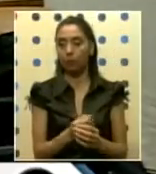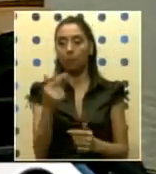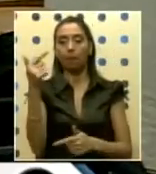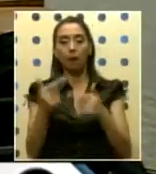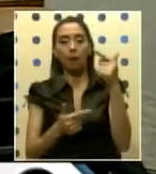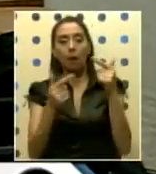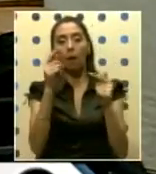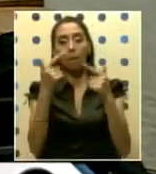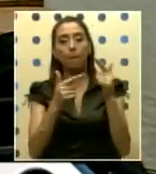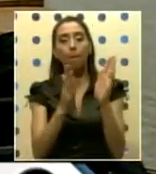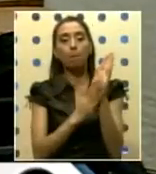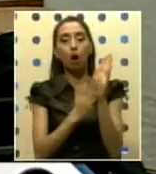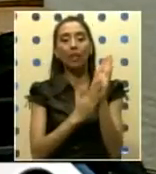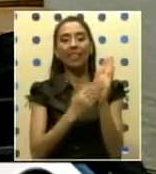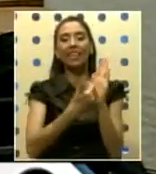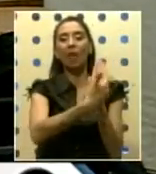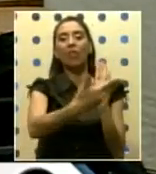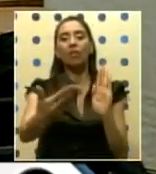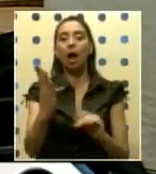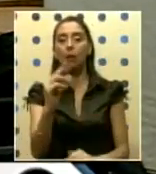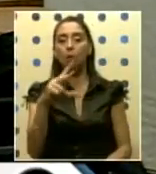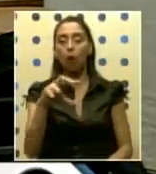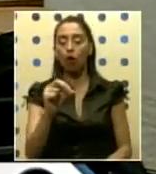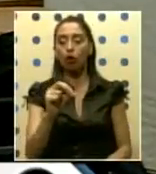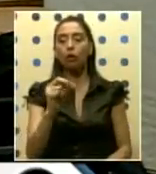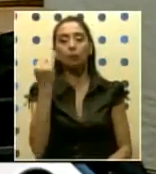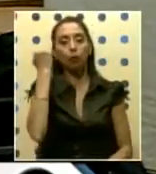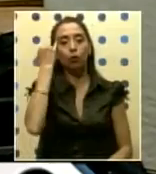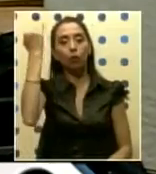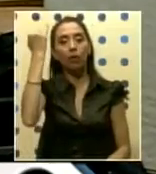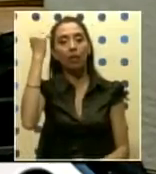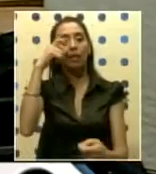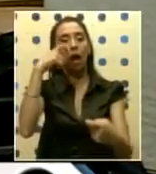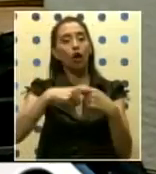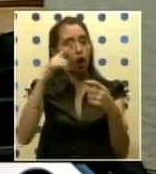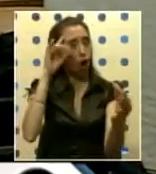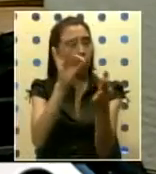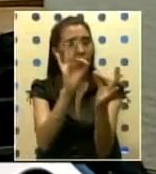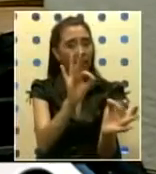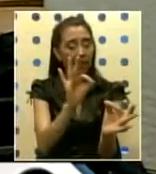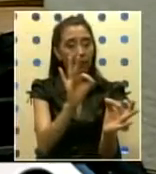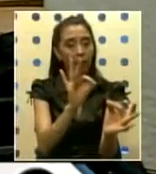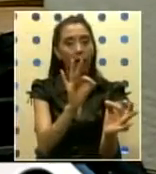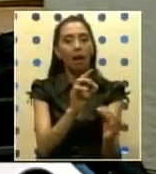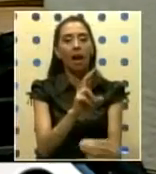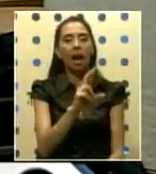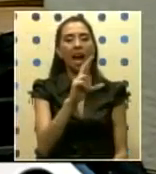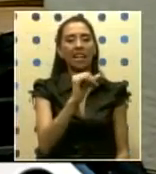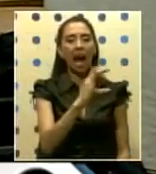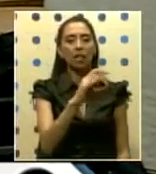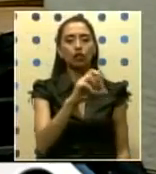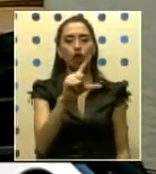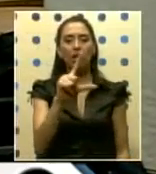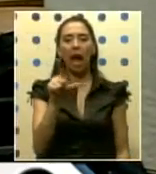The policy of bonuses, in general, is the product of a concrete ideology, that of rational choice theory,